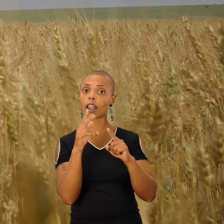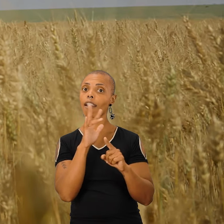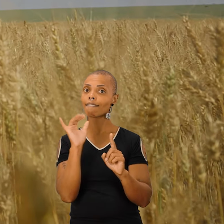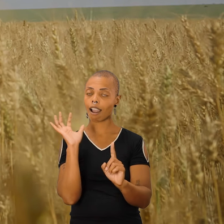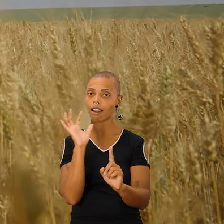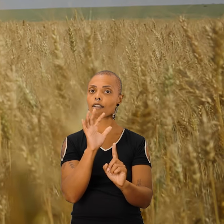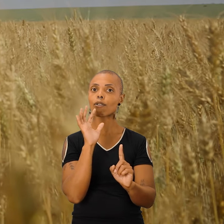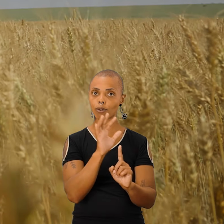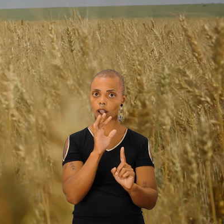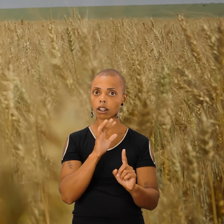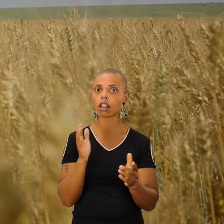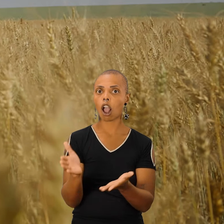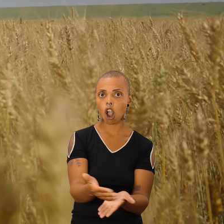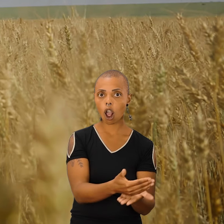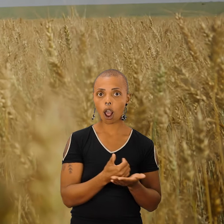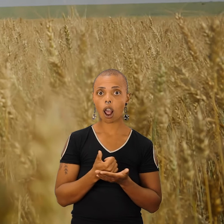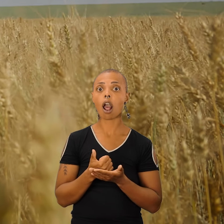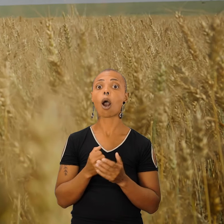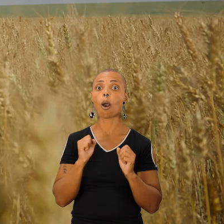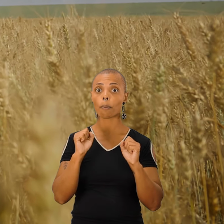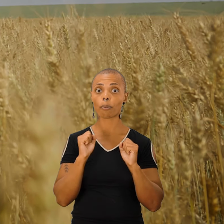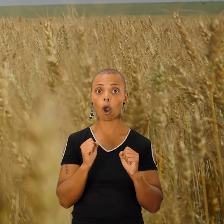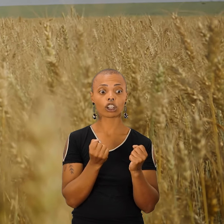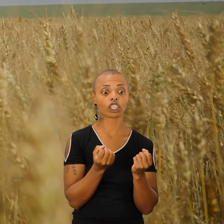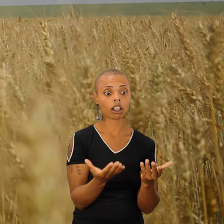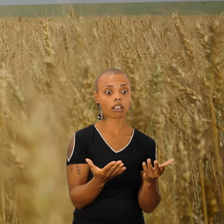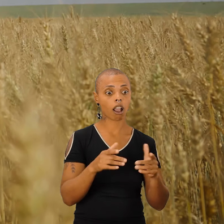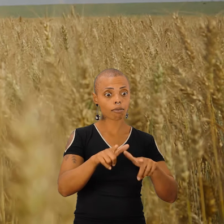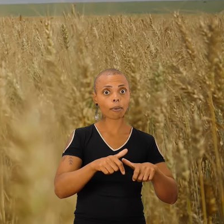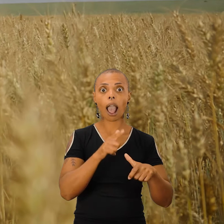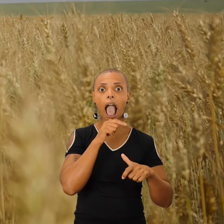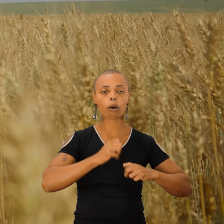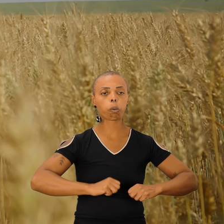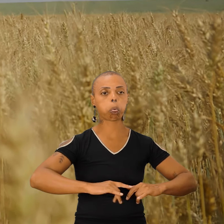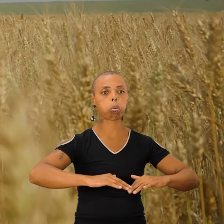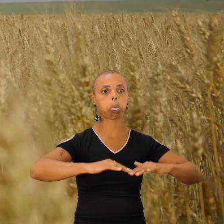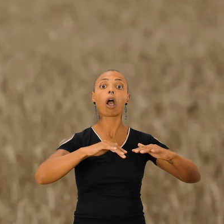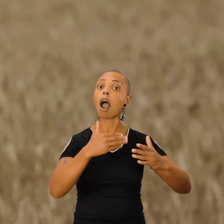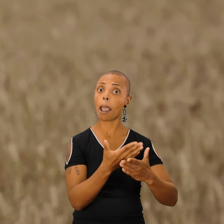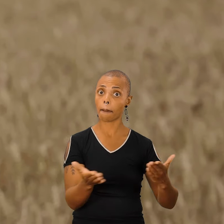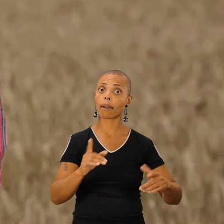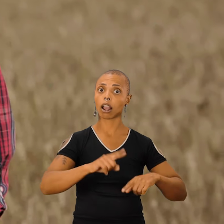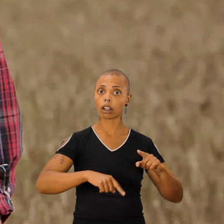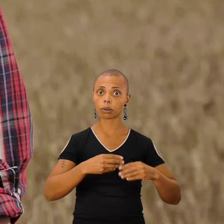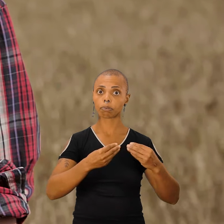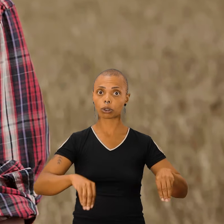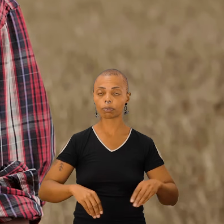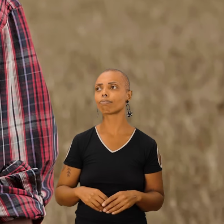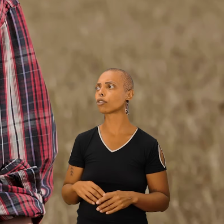because it greatly influences the harvest. It can make the crop too wet and you end up losing products.